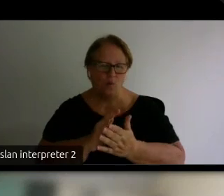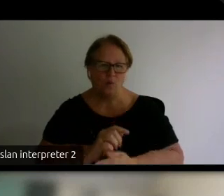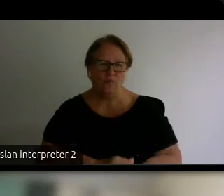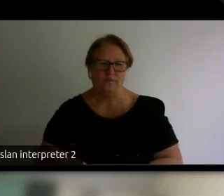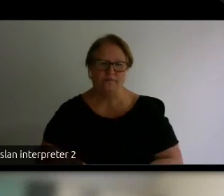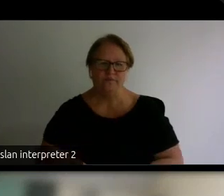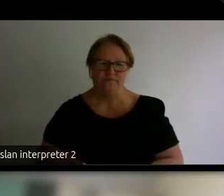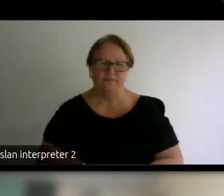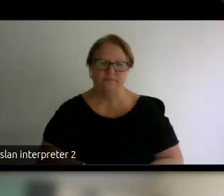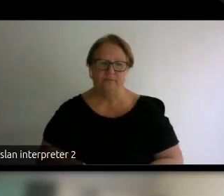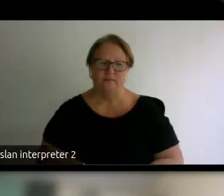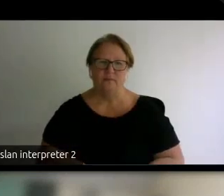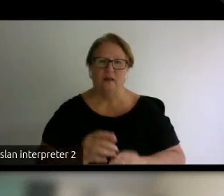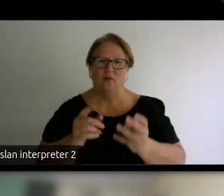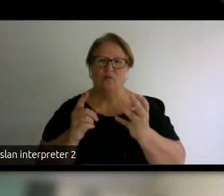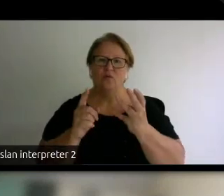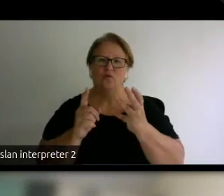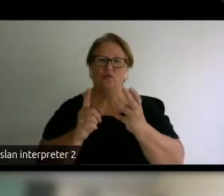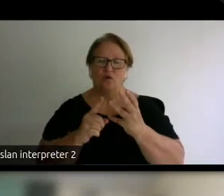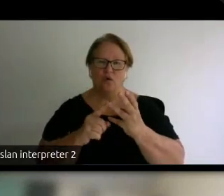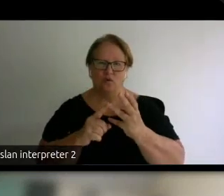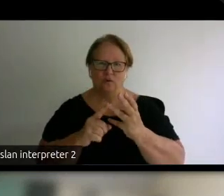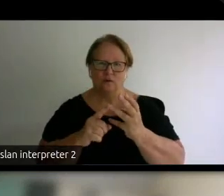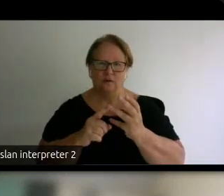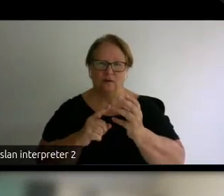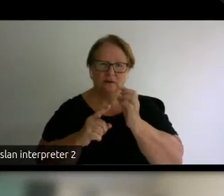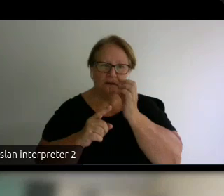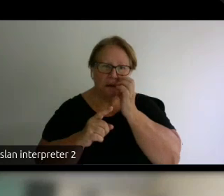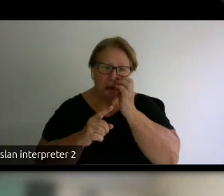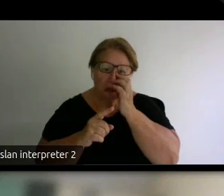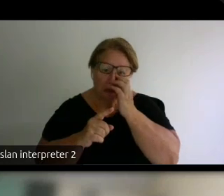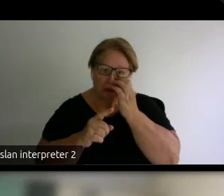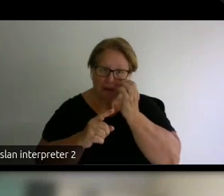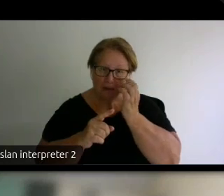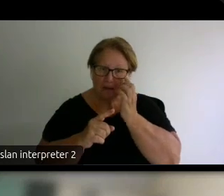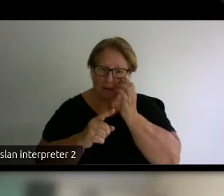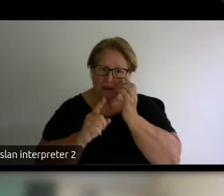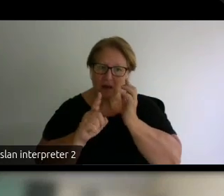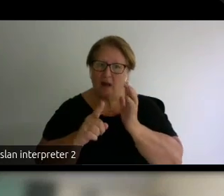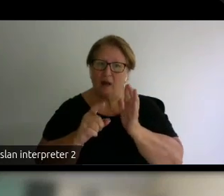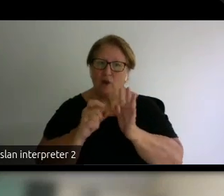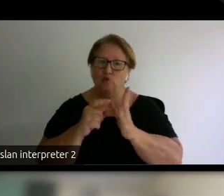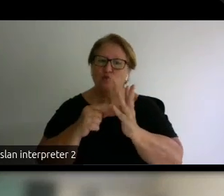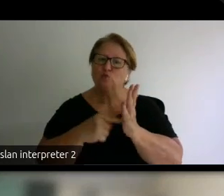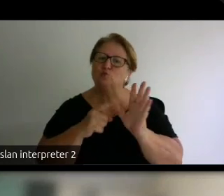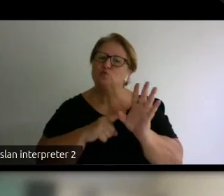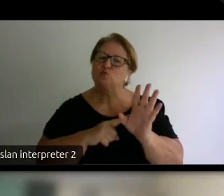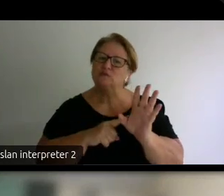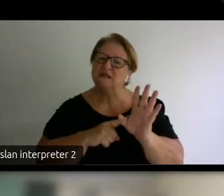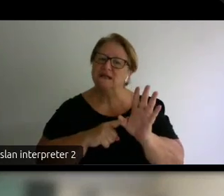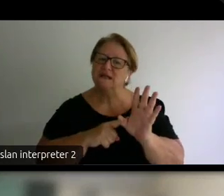level of service that we can offer at LQ is a duty lawyer service. So that's having a lawyer